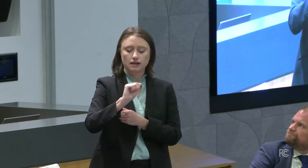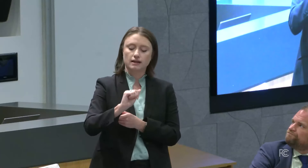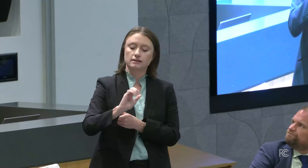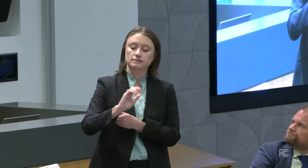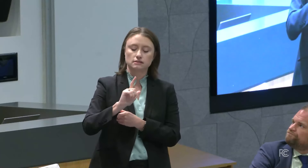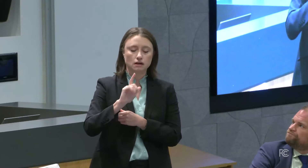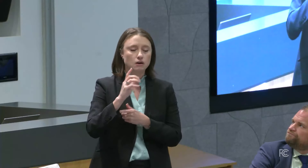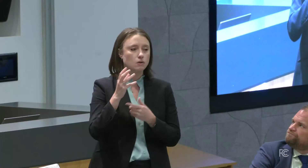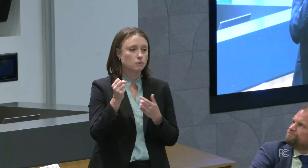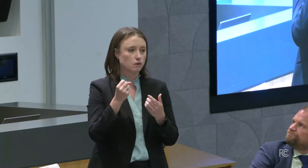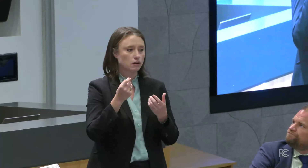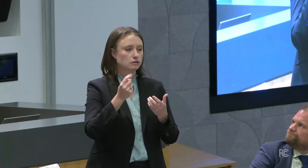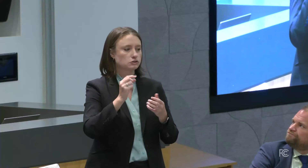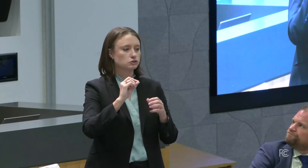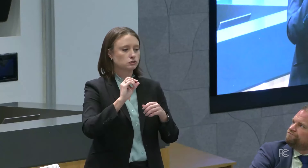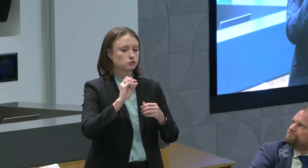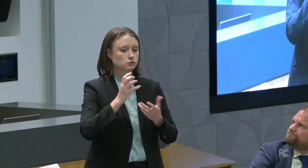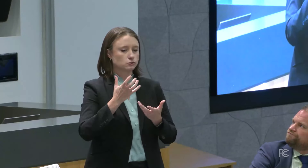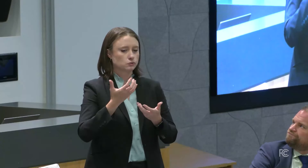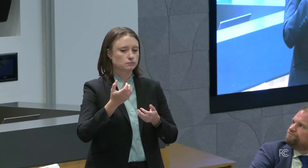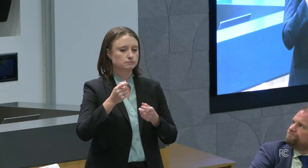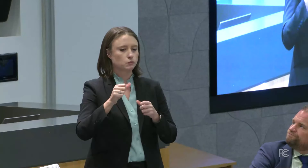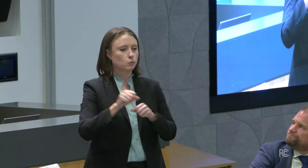WANTED TO MAKE HERE. FROM THERE WE DID NOT HAVE DVC INITIALLY.